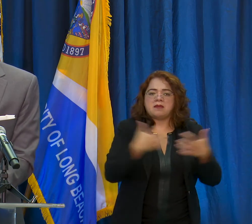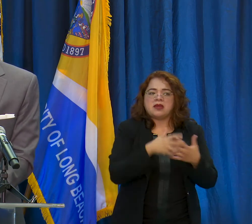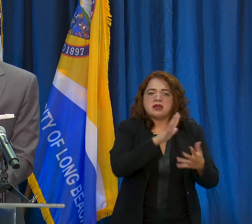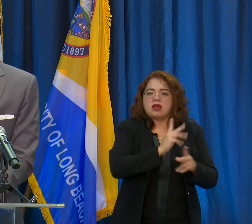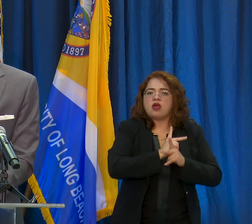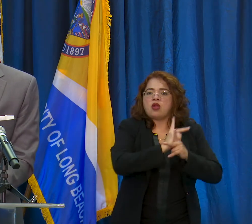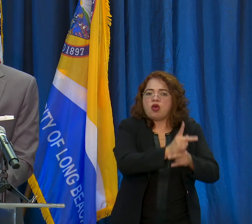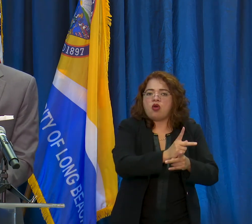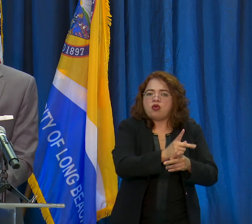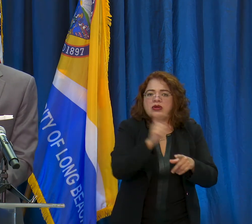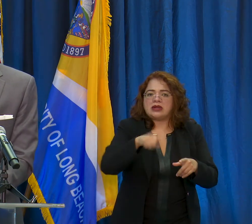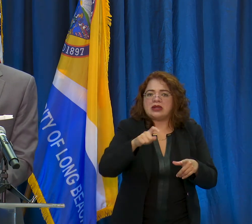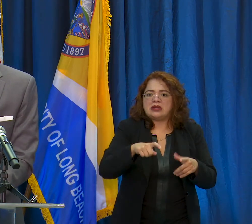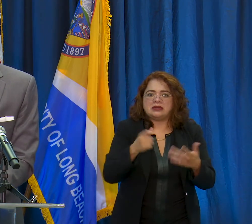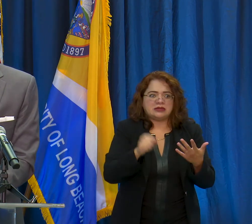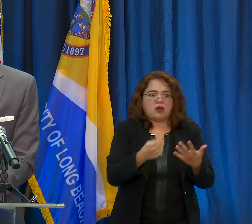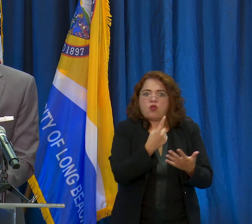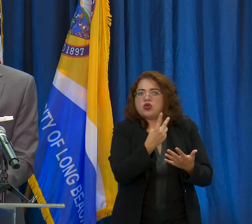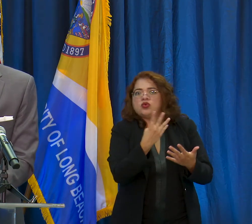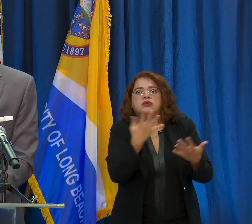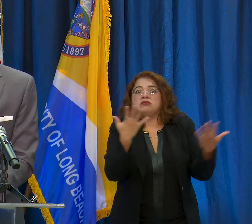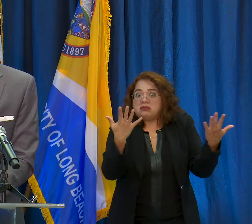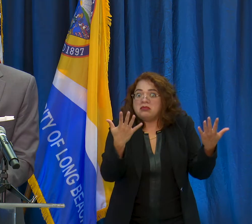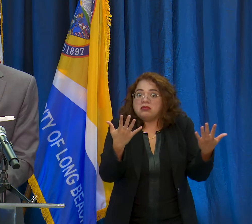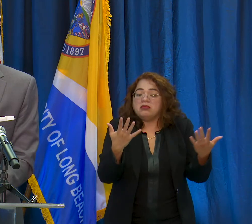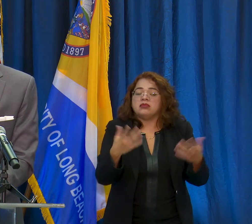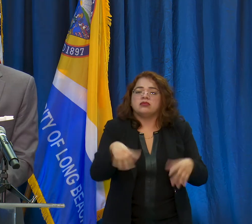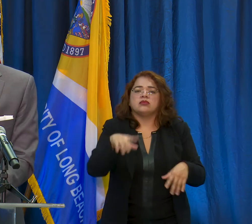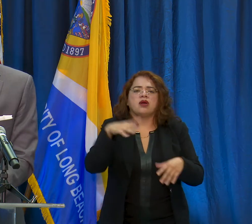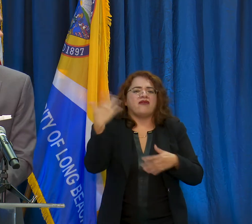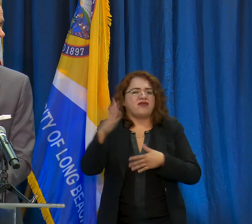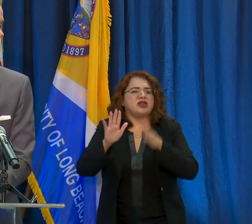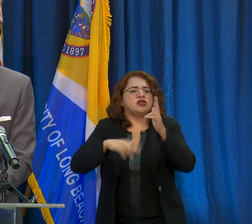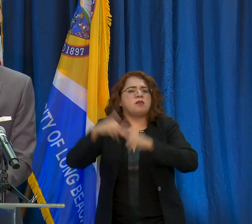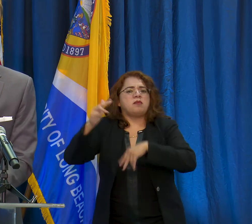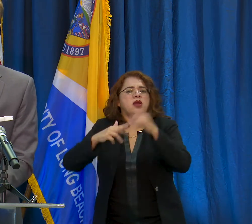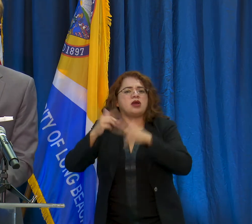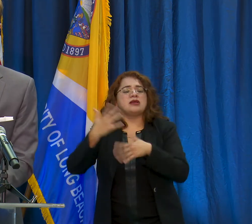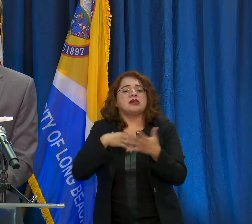online portal is already built, we are loading the criteria